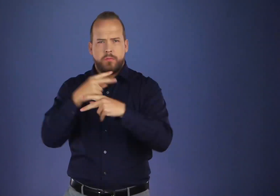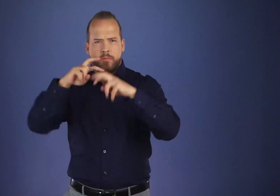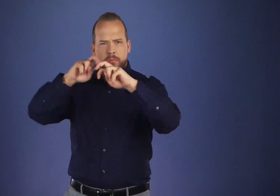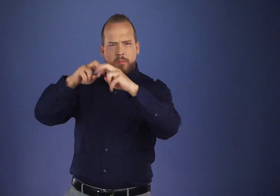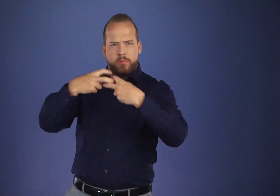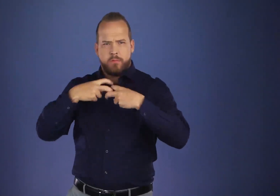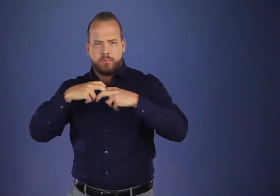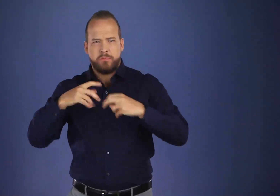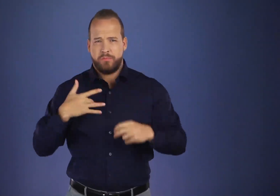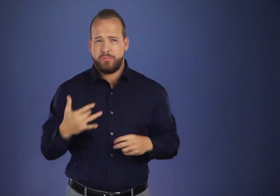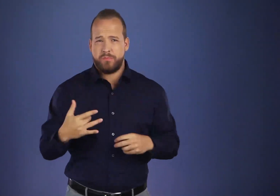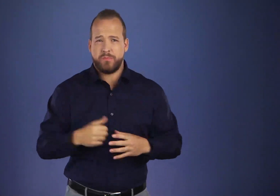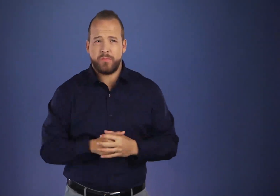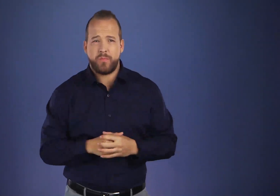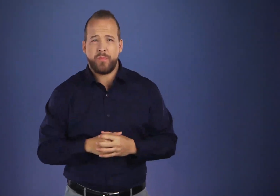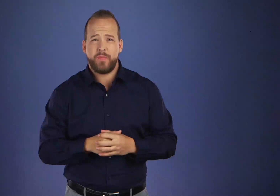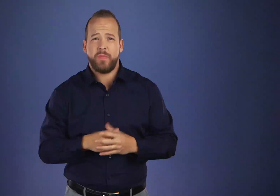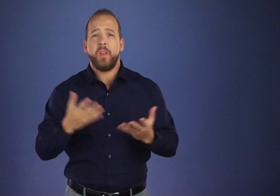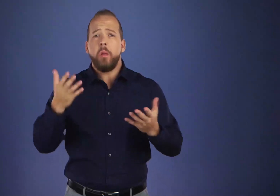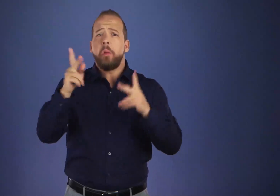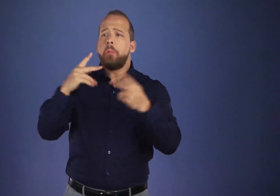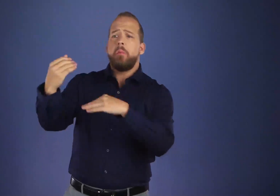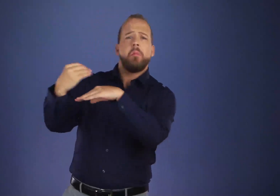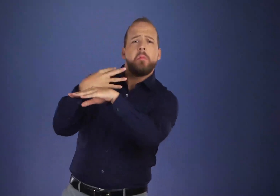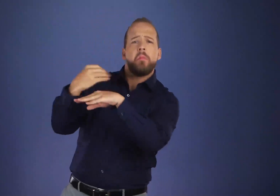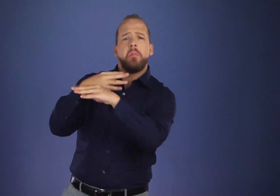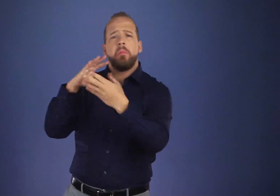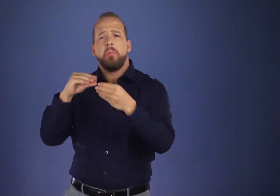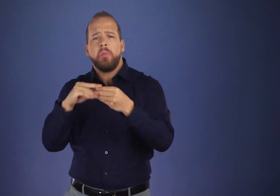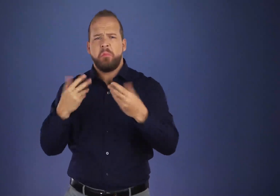We'll listen politely to those who would advise us,